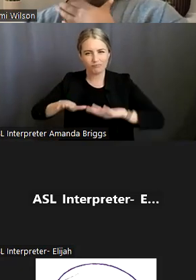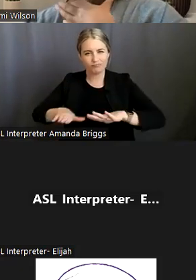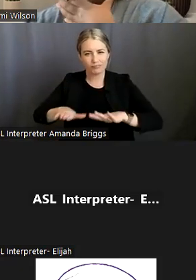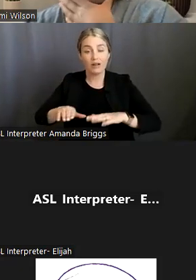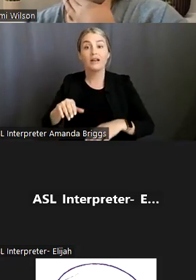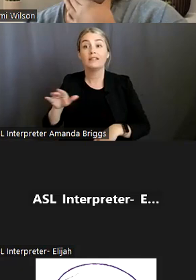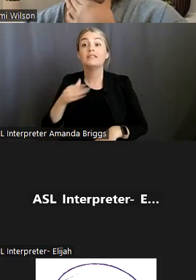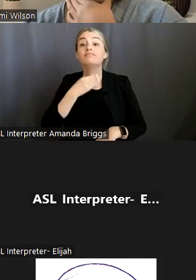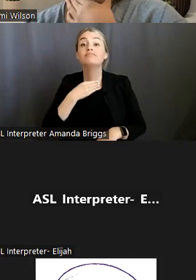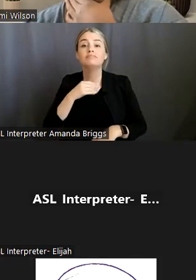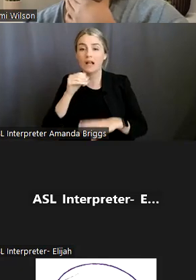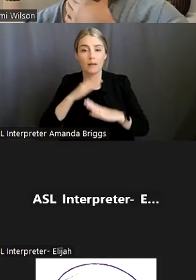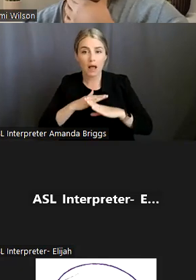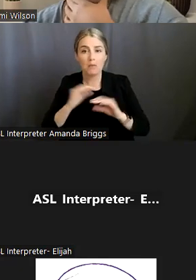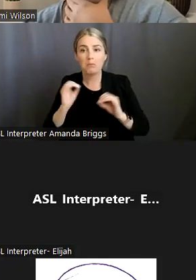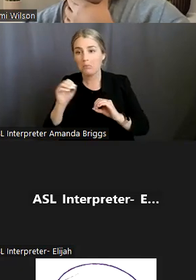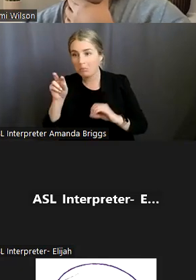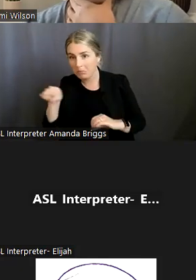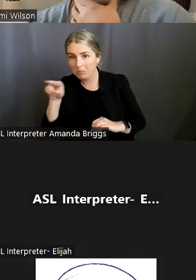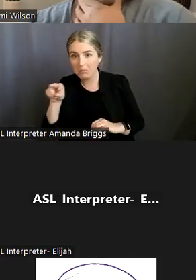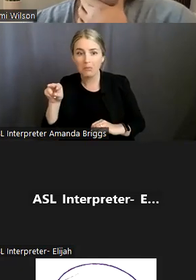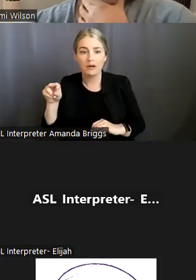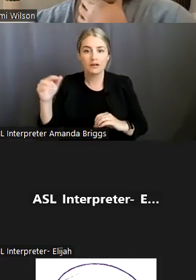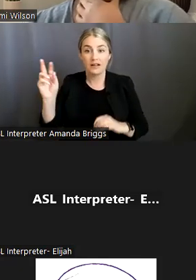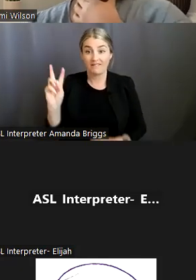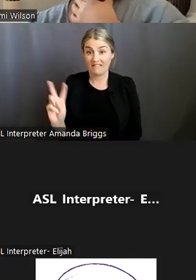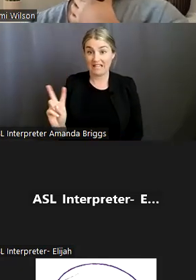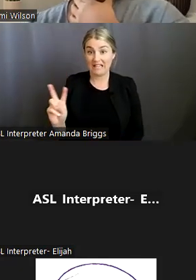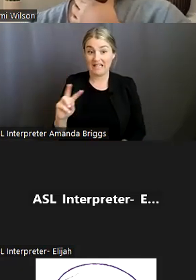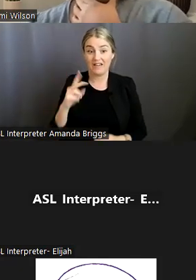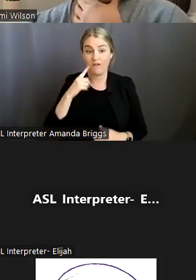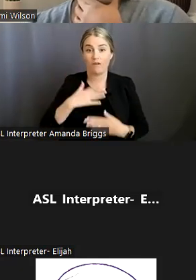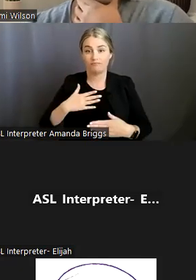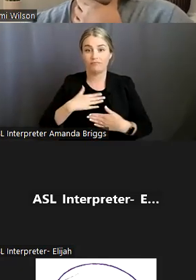and not blocked. V is for ventilate. And so that's